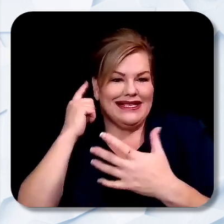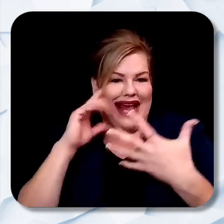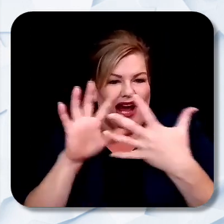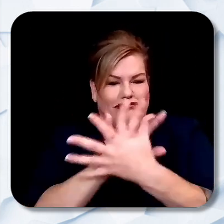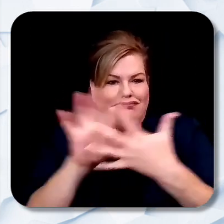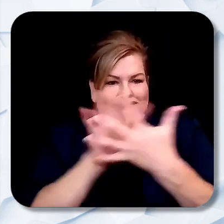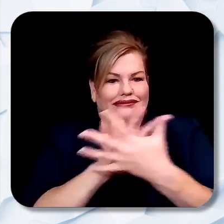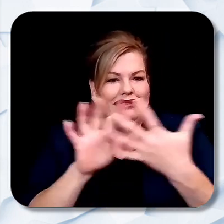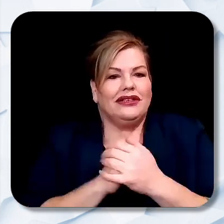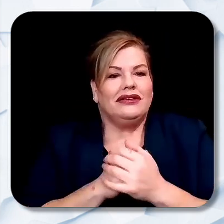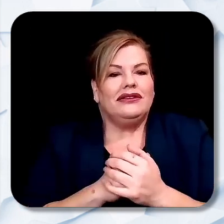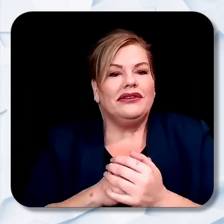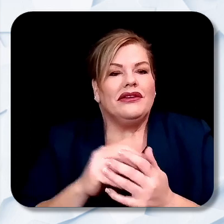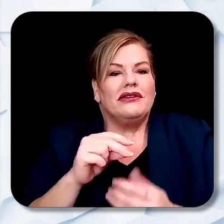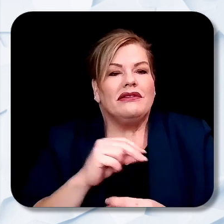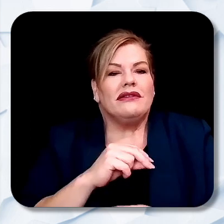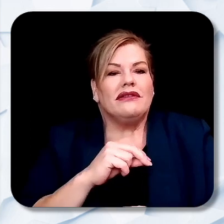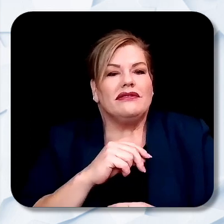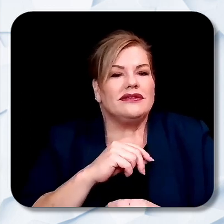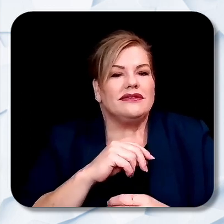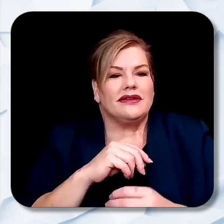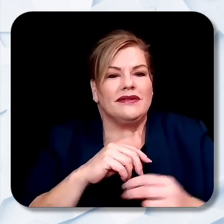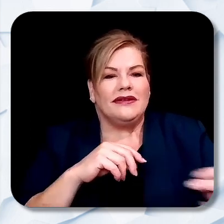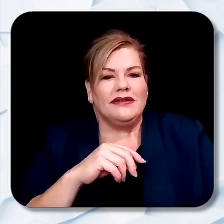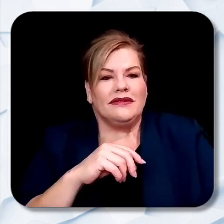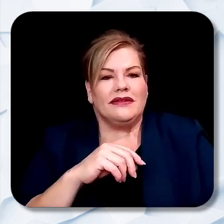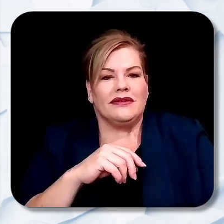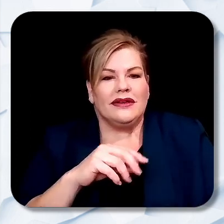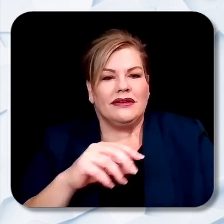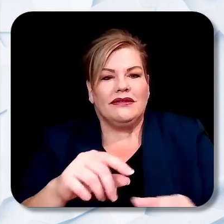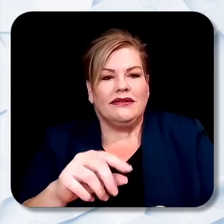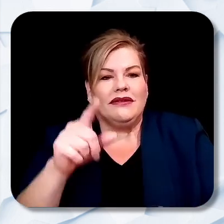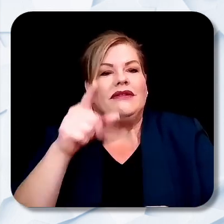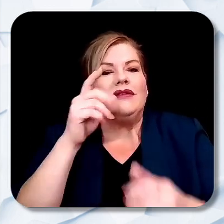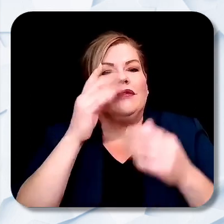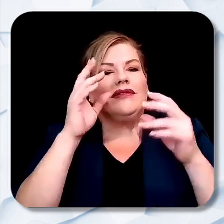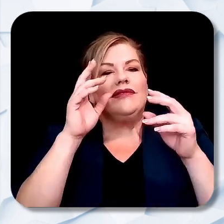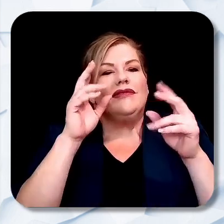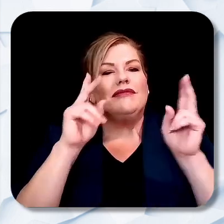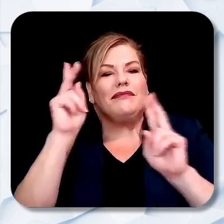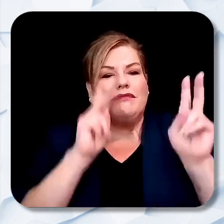you know. Not addicted. Um children that are encountering their social media primarily